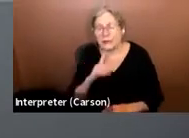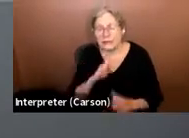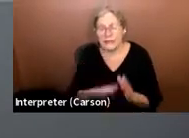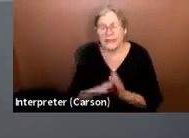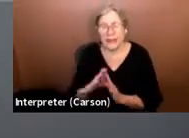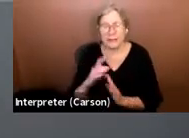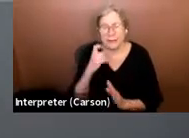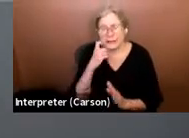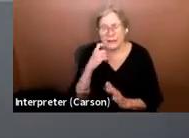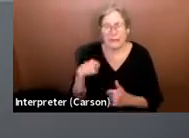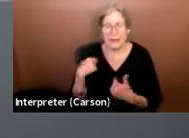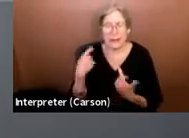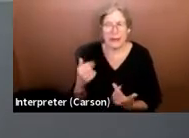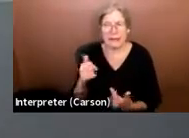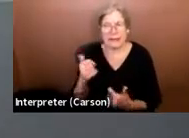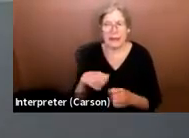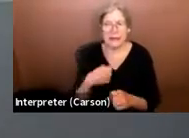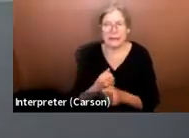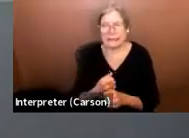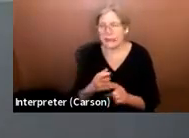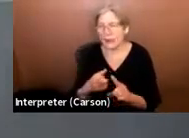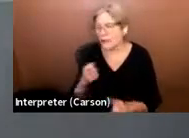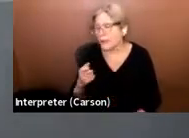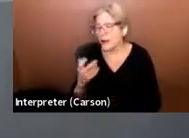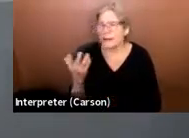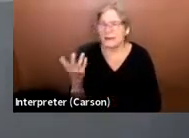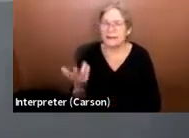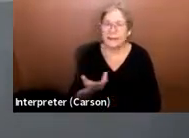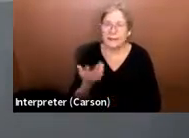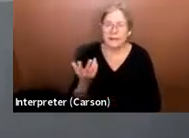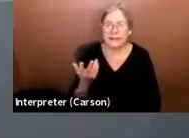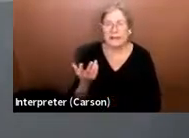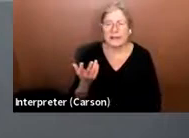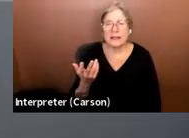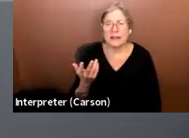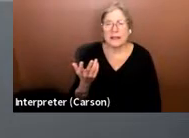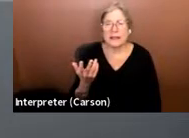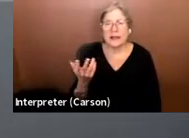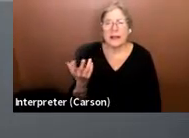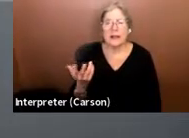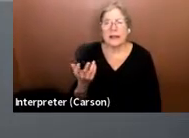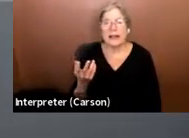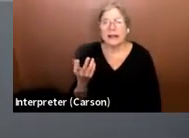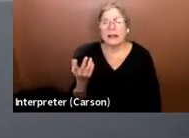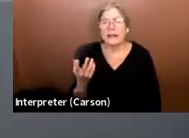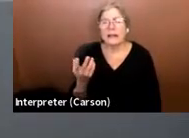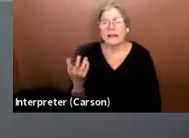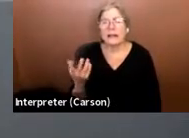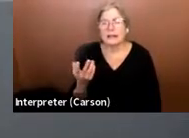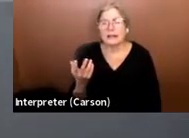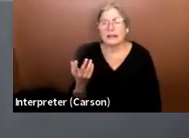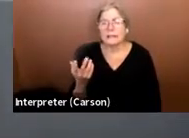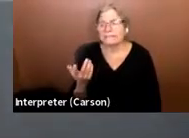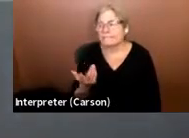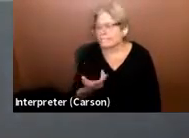the past ten years it's gone from this very like